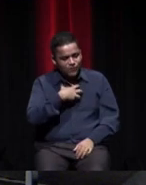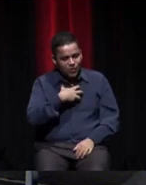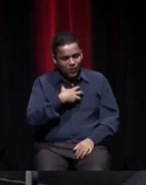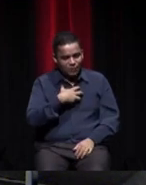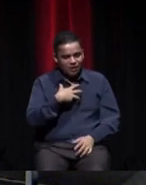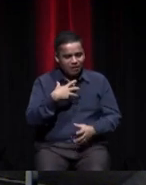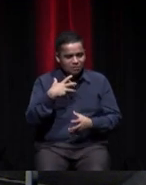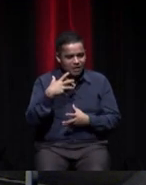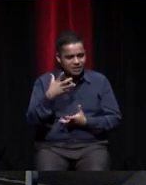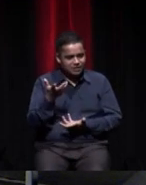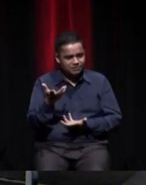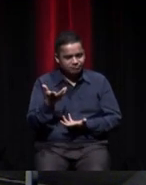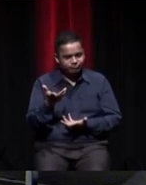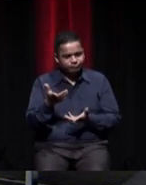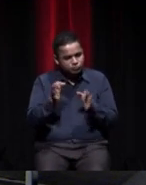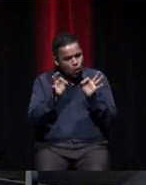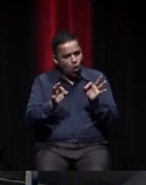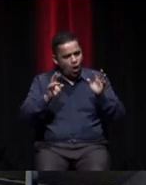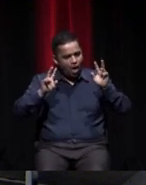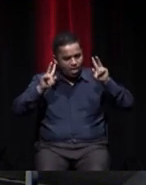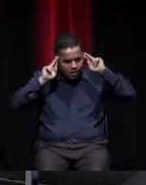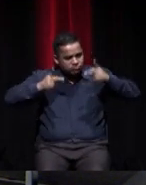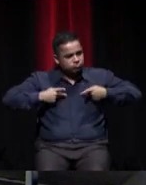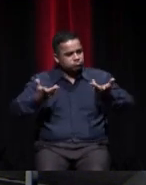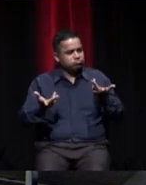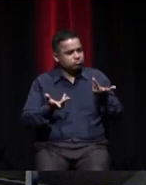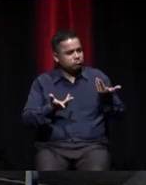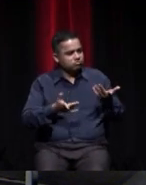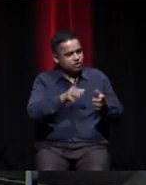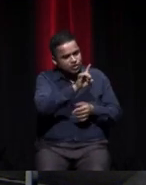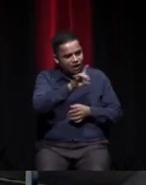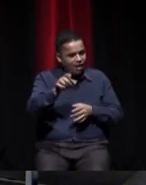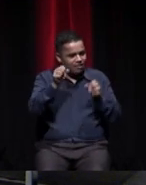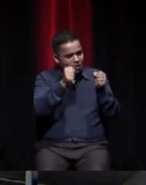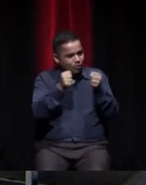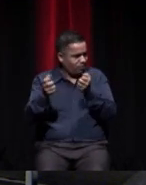most human way to criticize power, which is the function of the press.